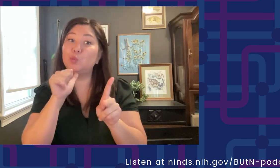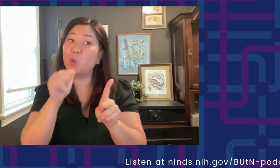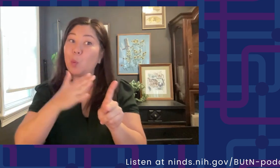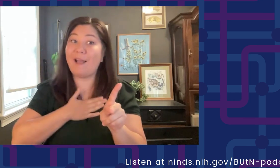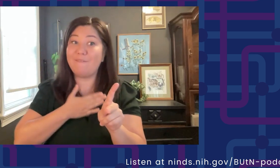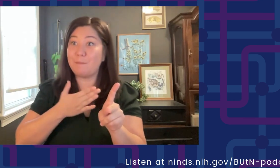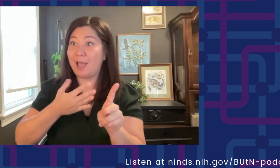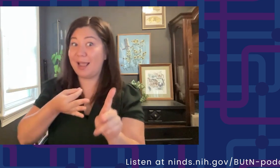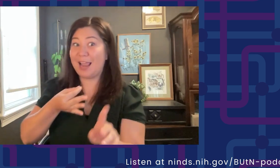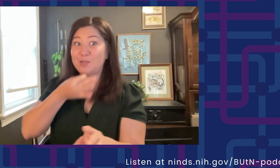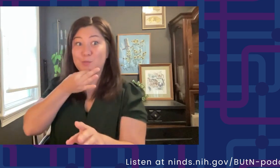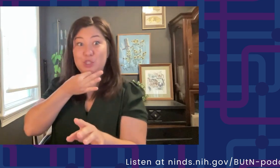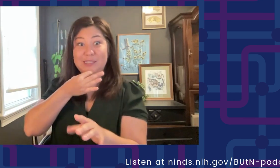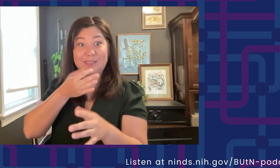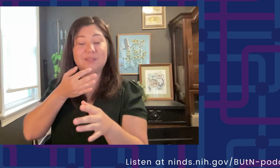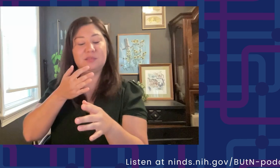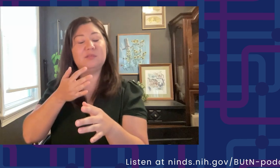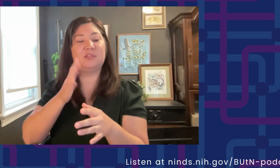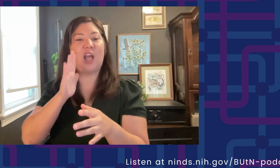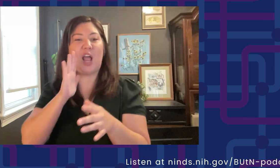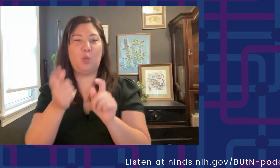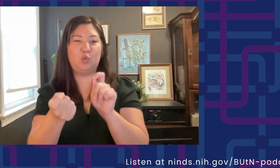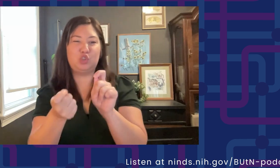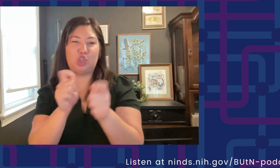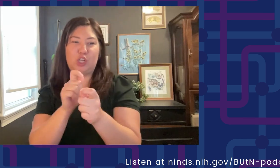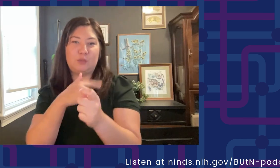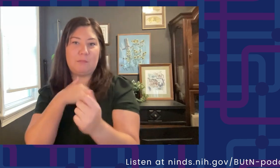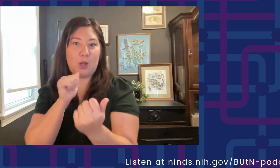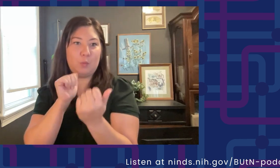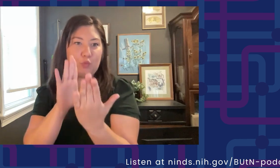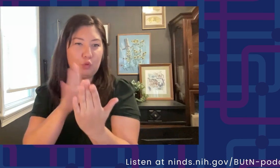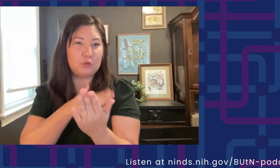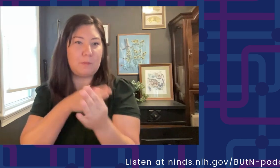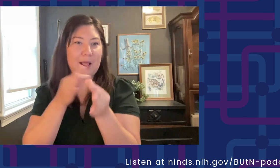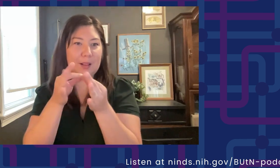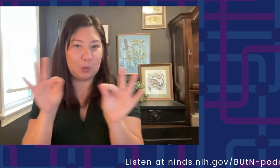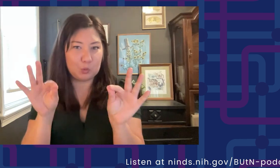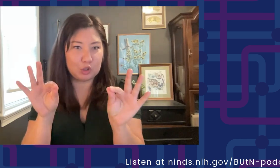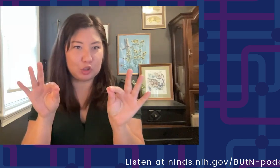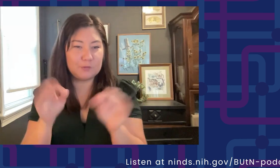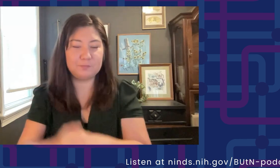but if I know people who don't necessarily have my expertise,